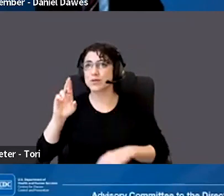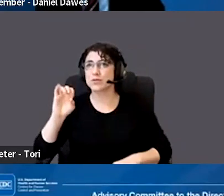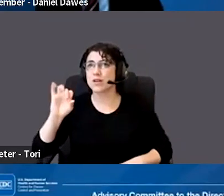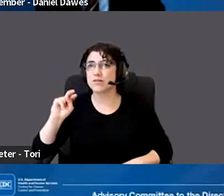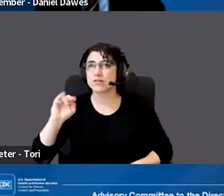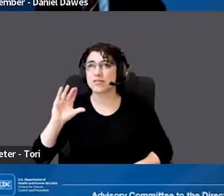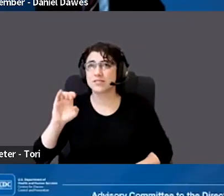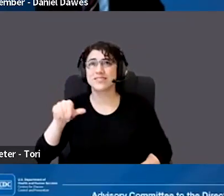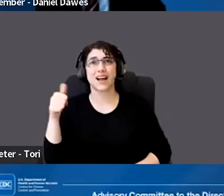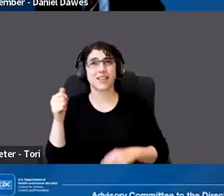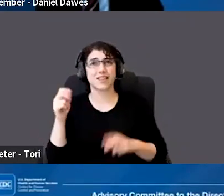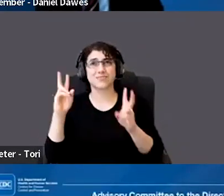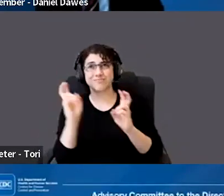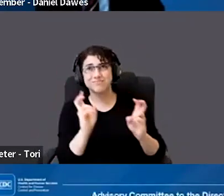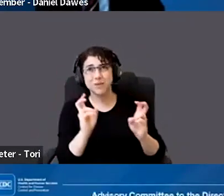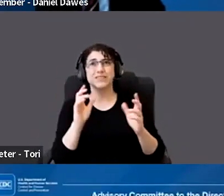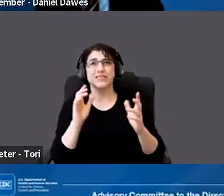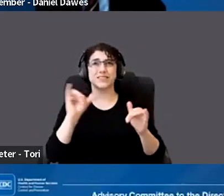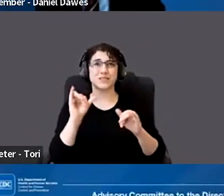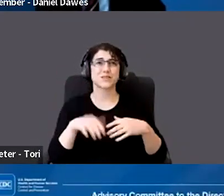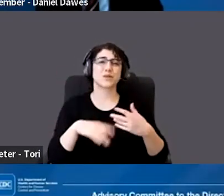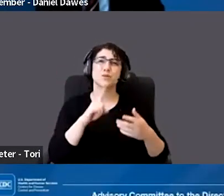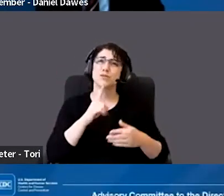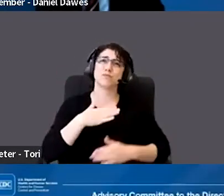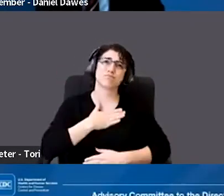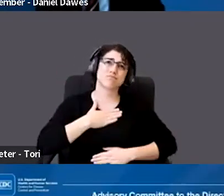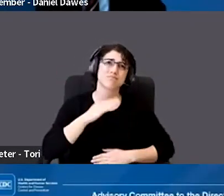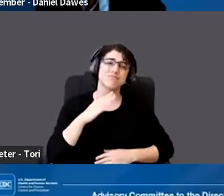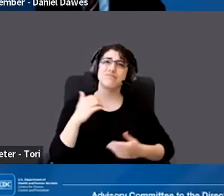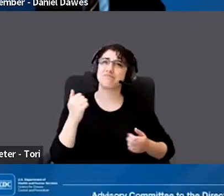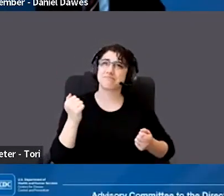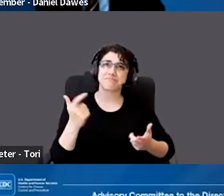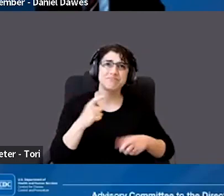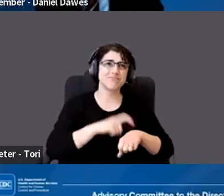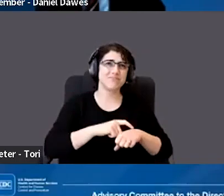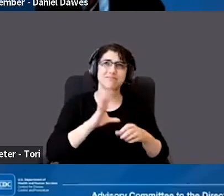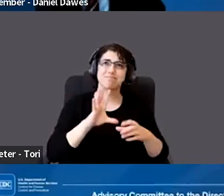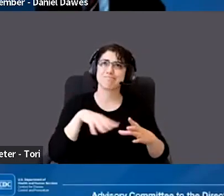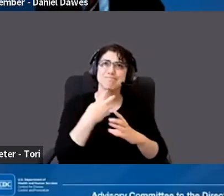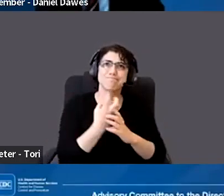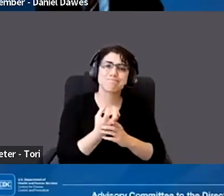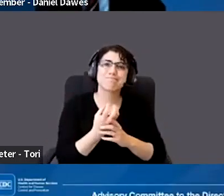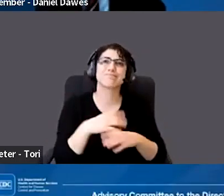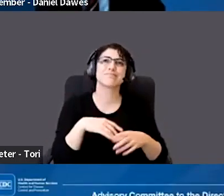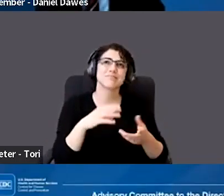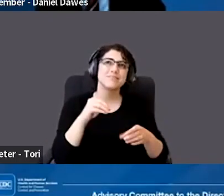So David, really appreciate the endless hours you've put in. I also -- I would like to thank the CDC staff,